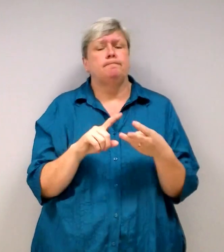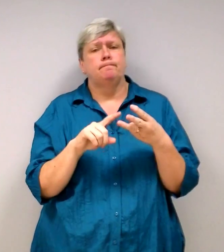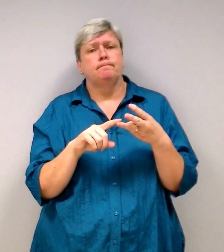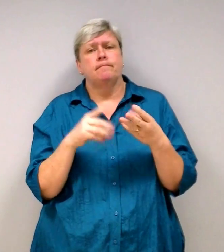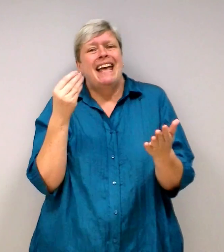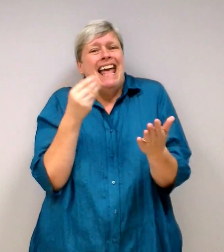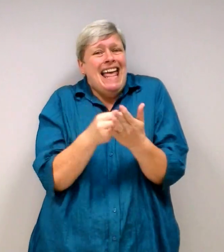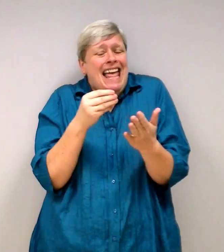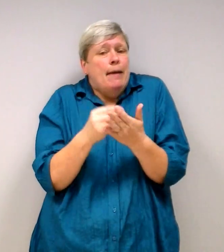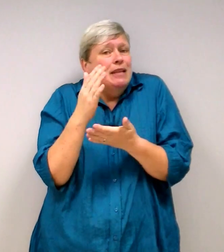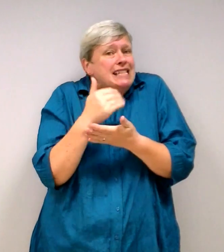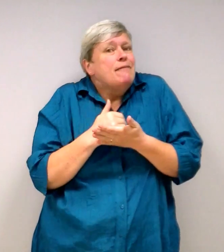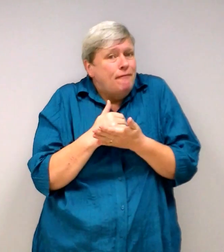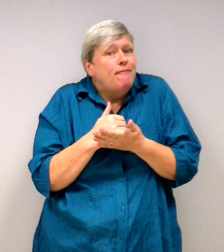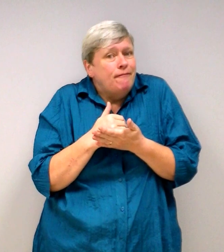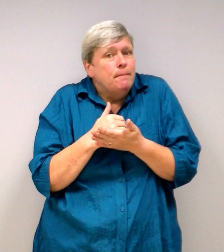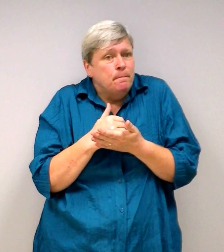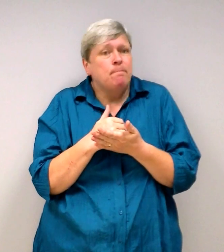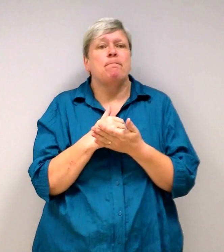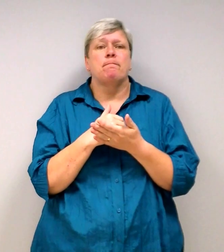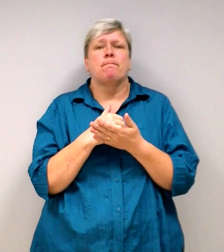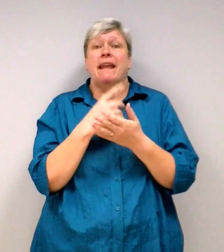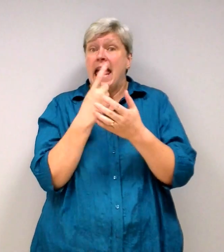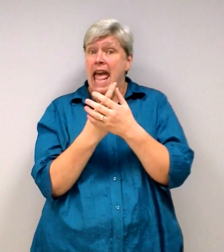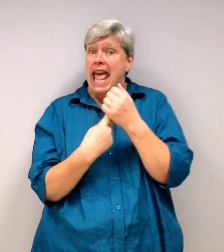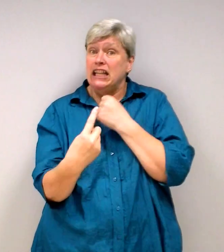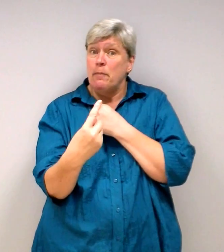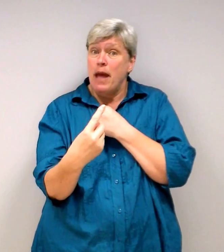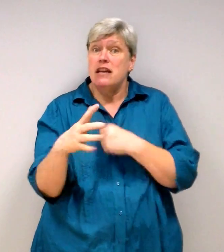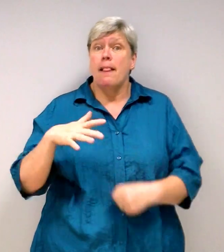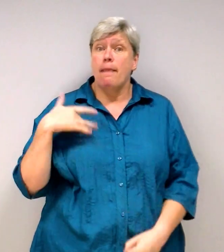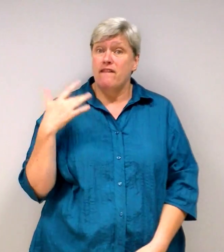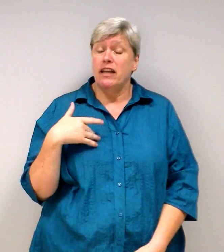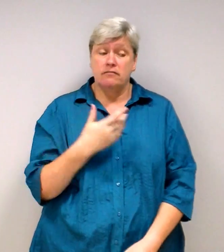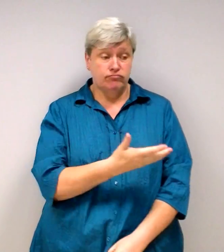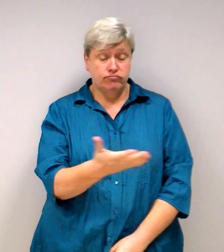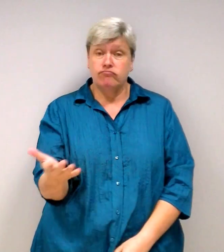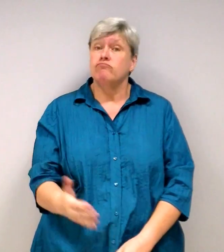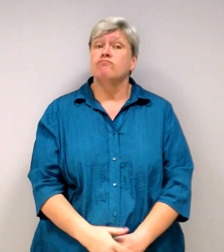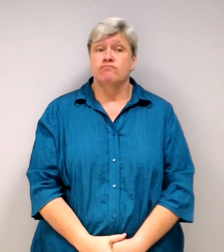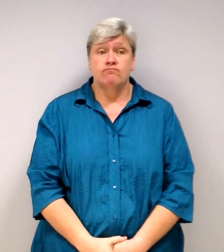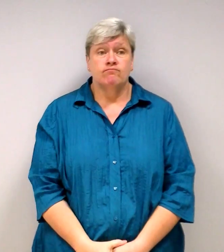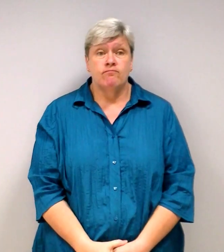Economic Security; Independent Living